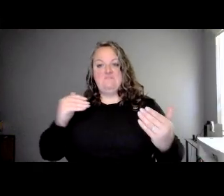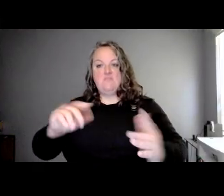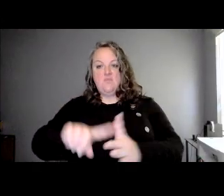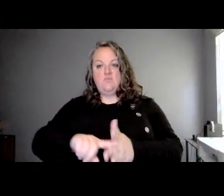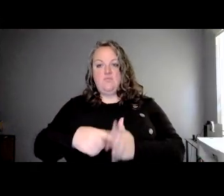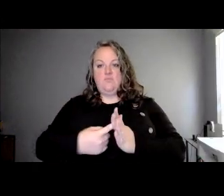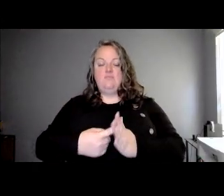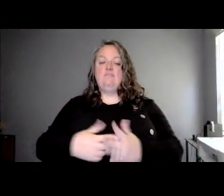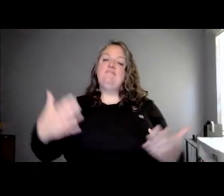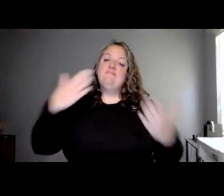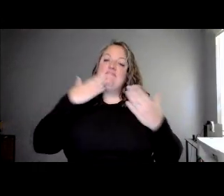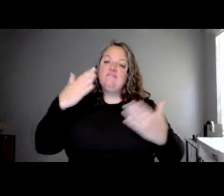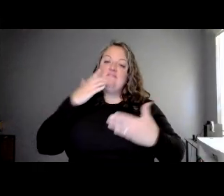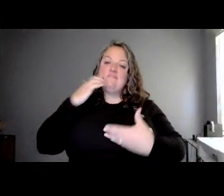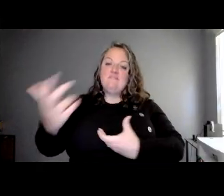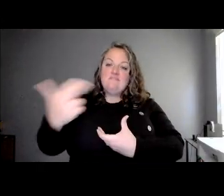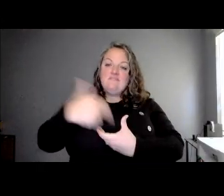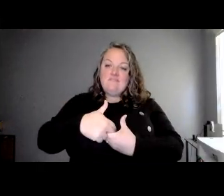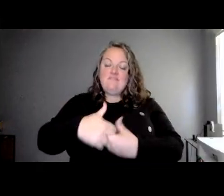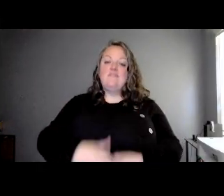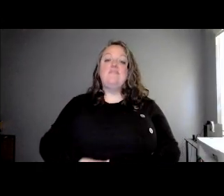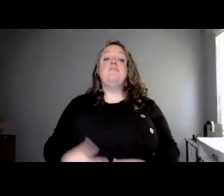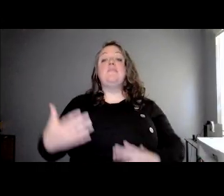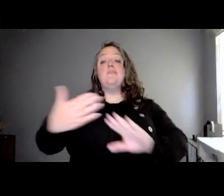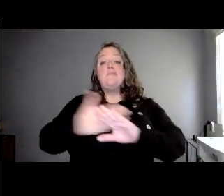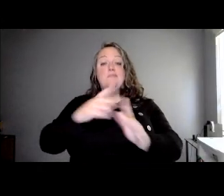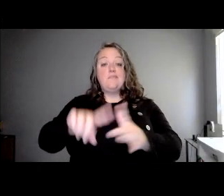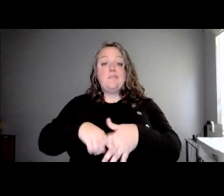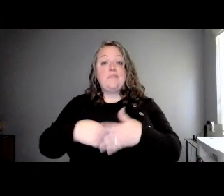Thank you so much for joining us today. Before we get started, I wanted to go over some best